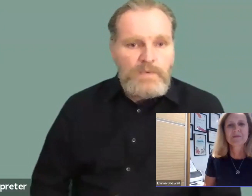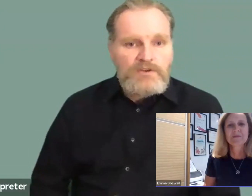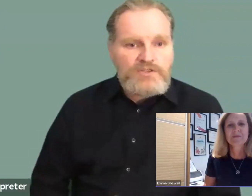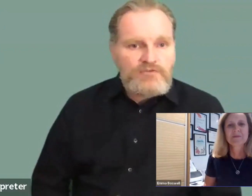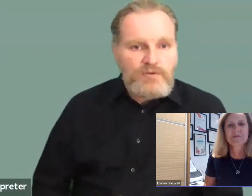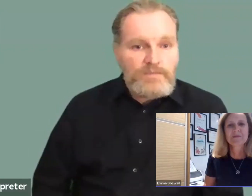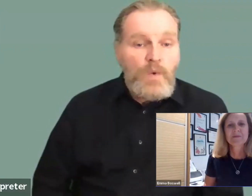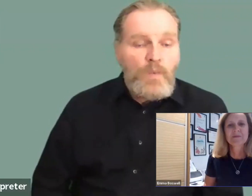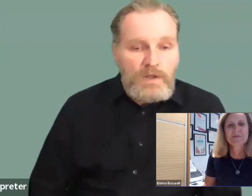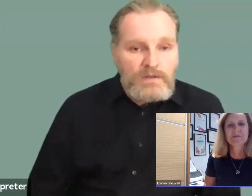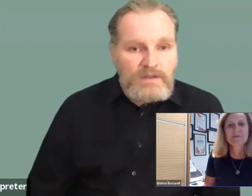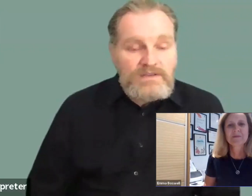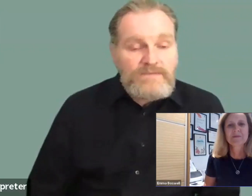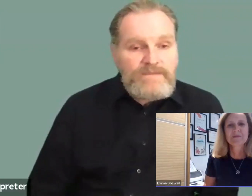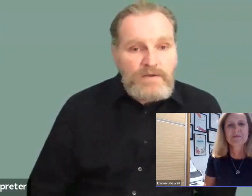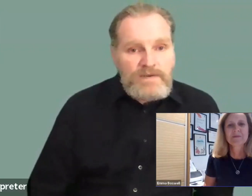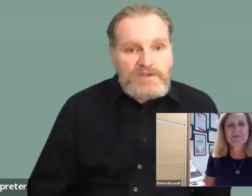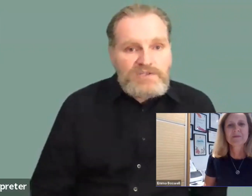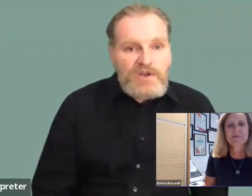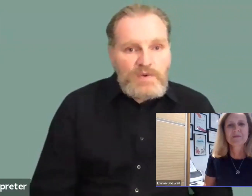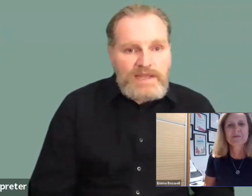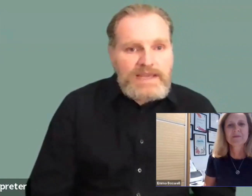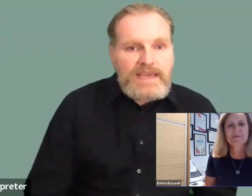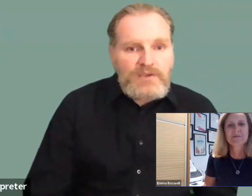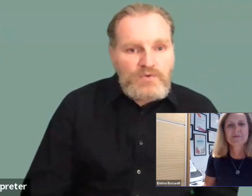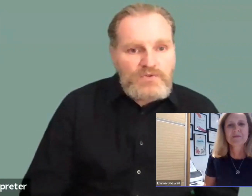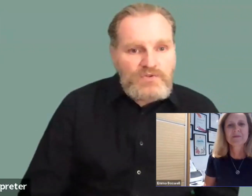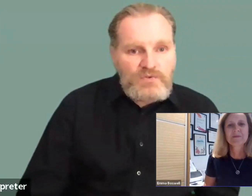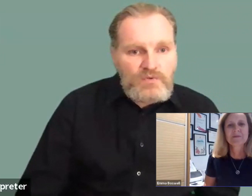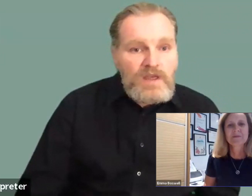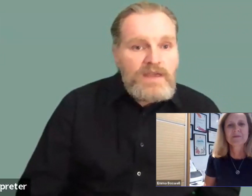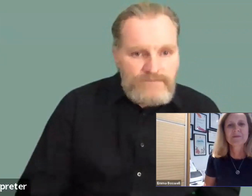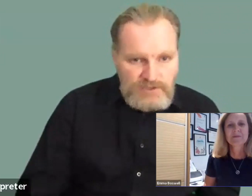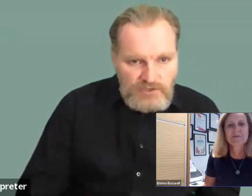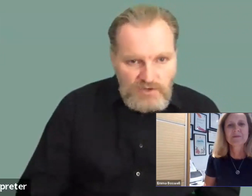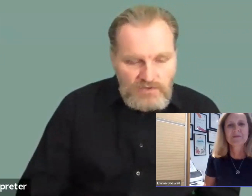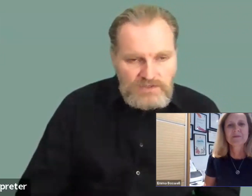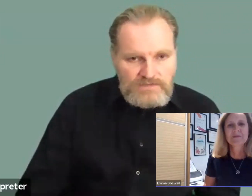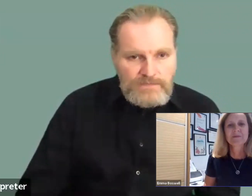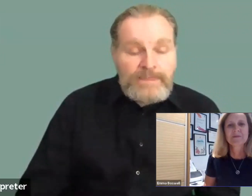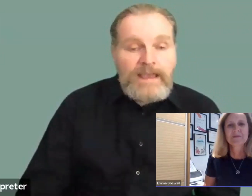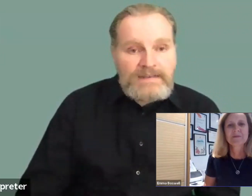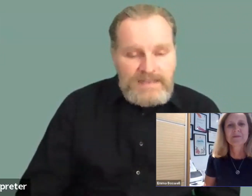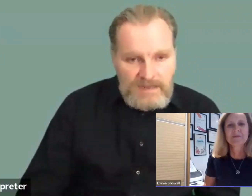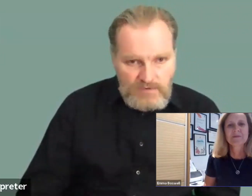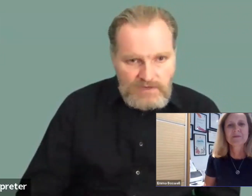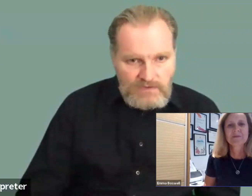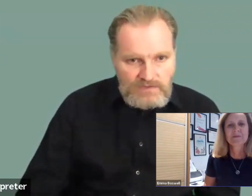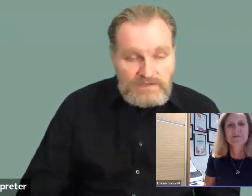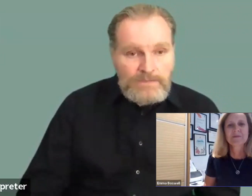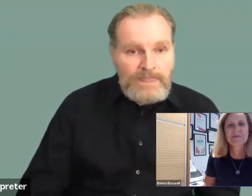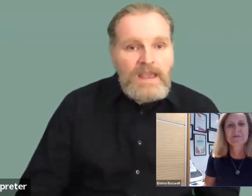with Usher syndrome will very, very slowly get used to vision loss and hearing loss,